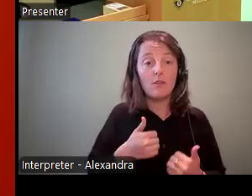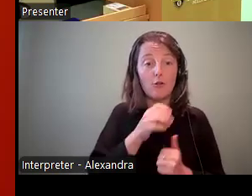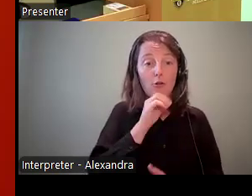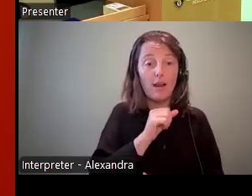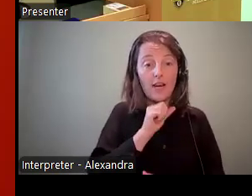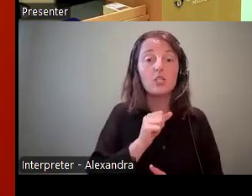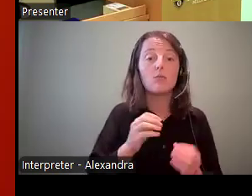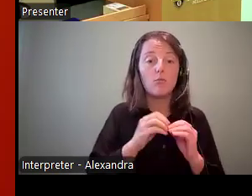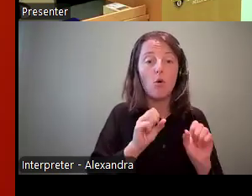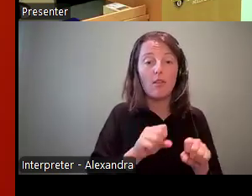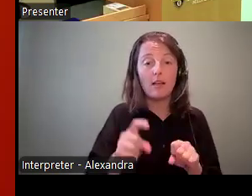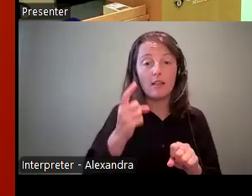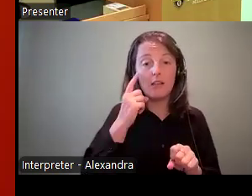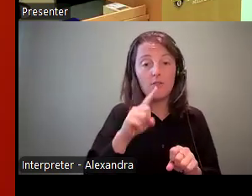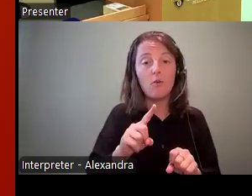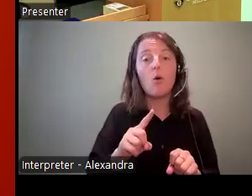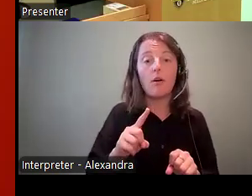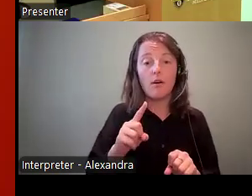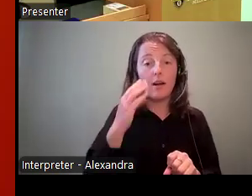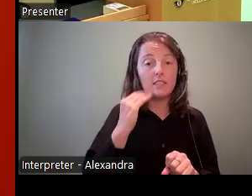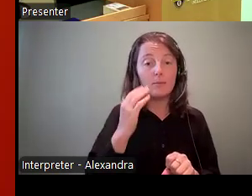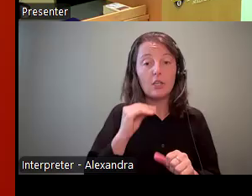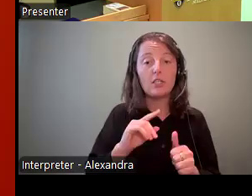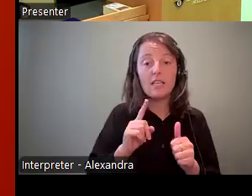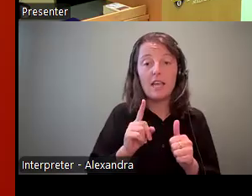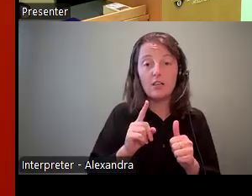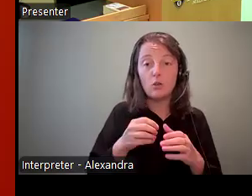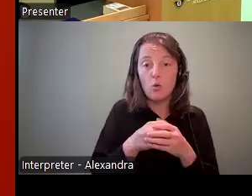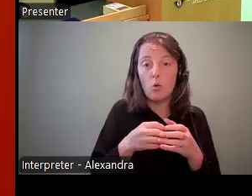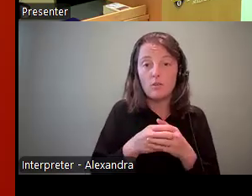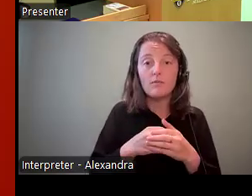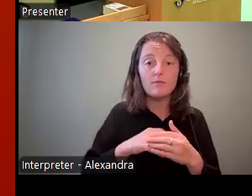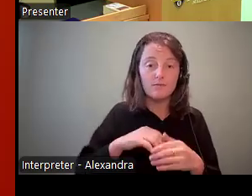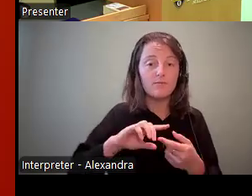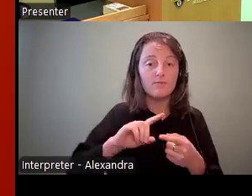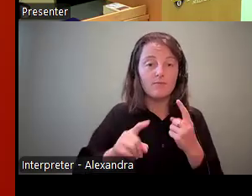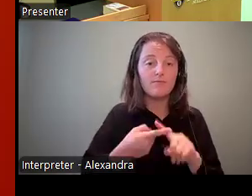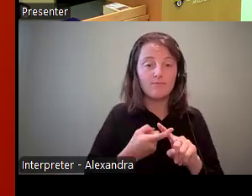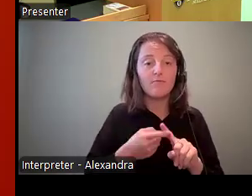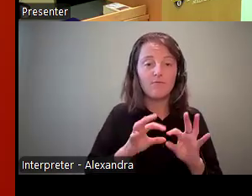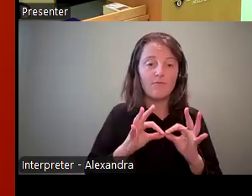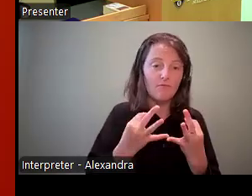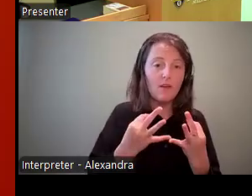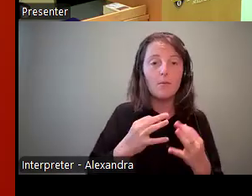a racially marginalized community. The loss of innocence, age overestimation, and presumed guilt.